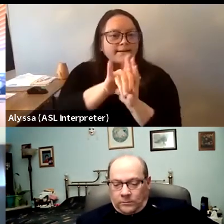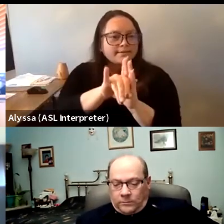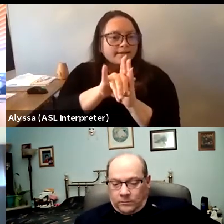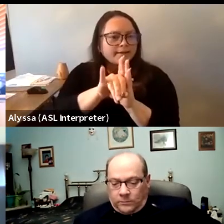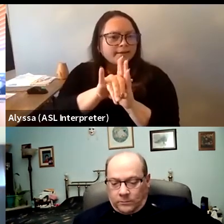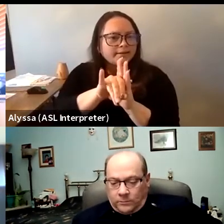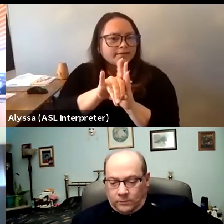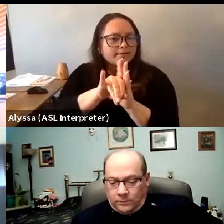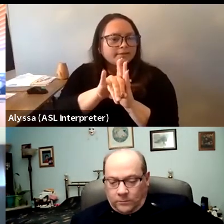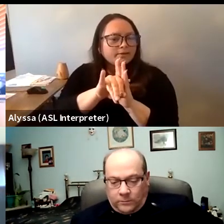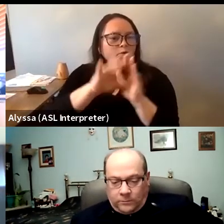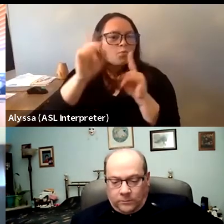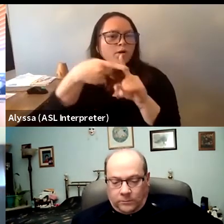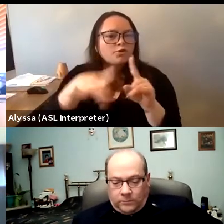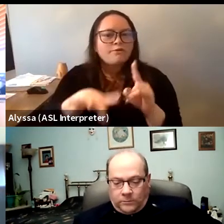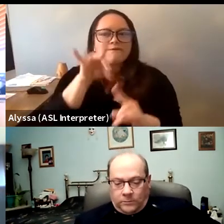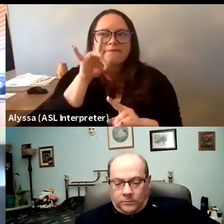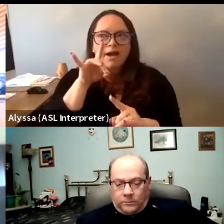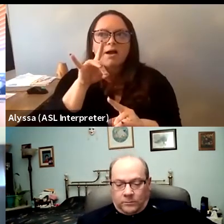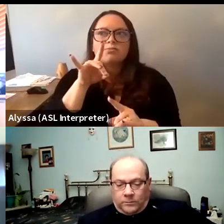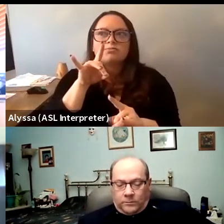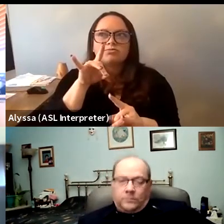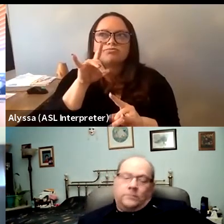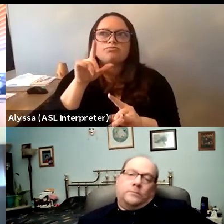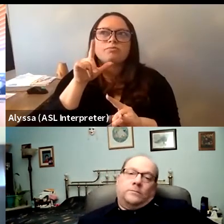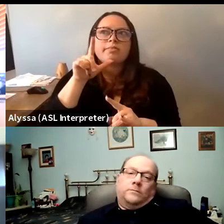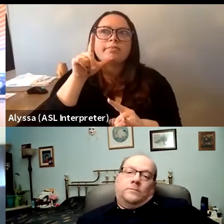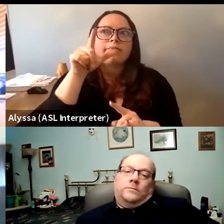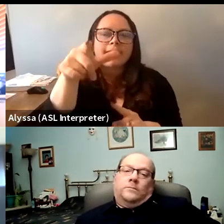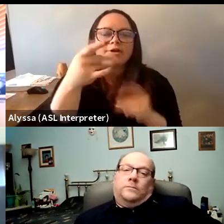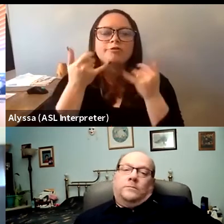how have your feelings and perspective change, change, if at all,